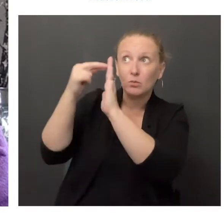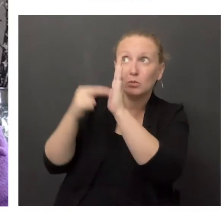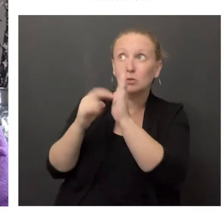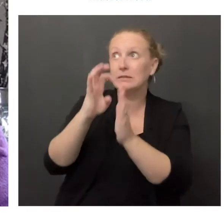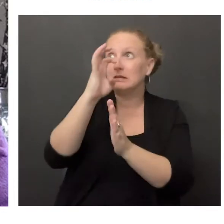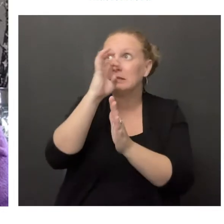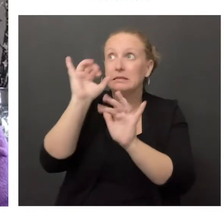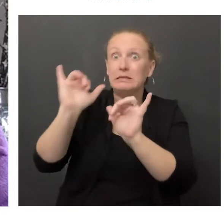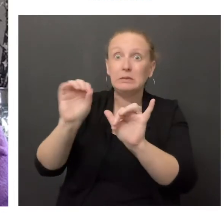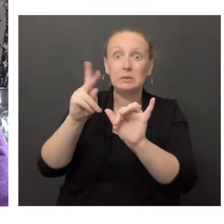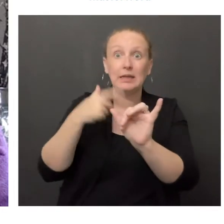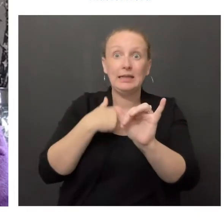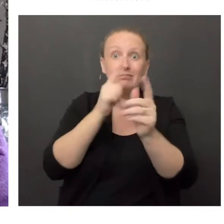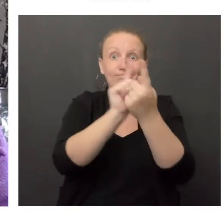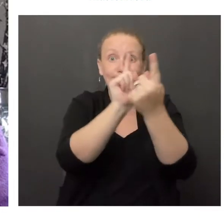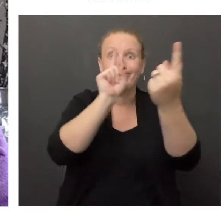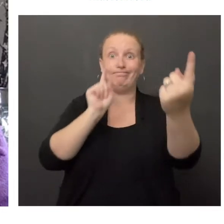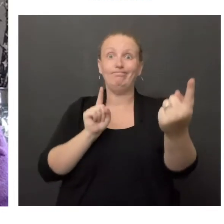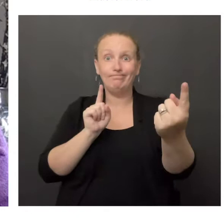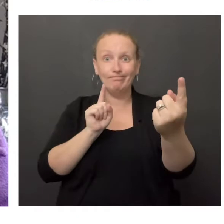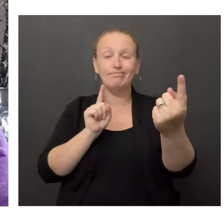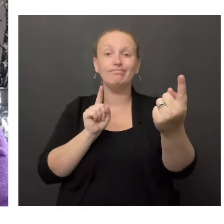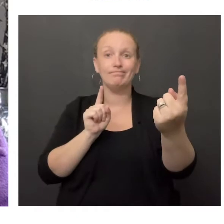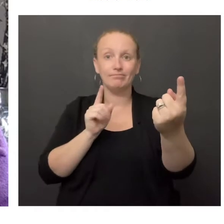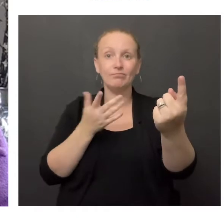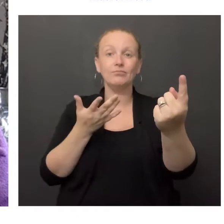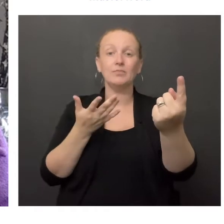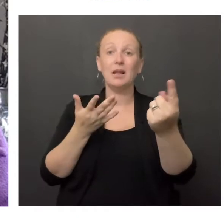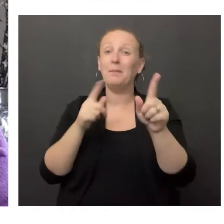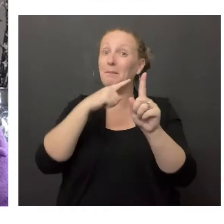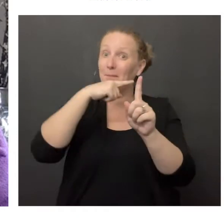um, what the precedent is out there for language assistants.